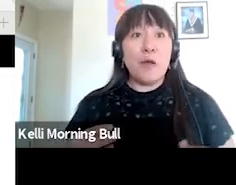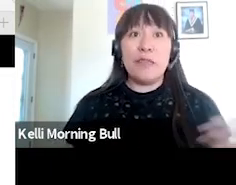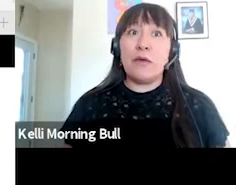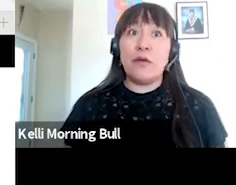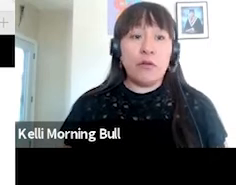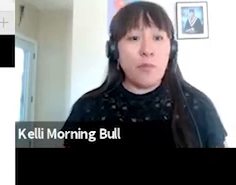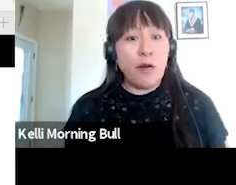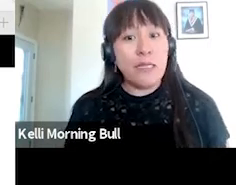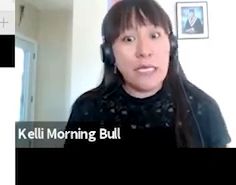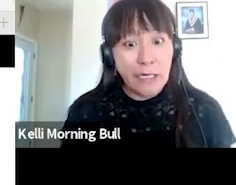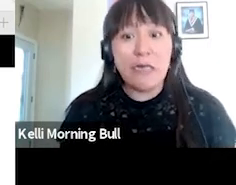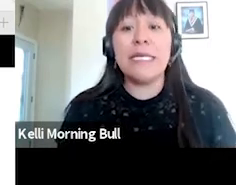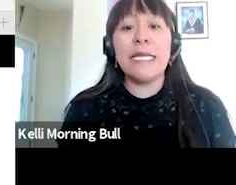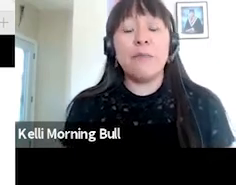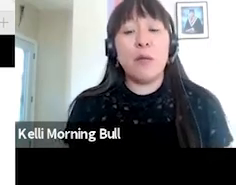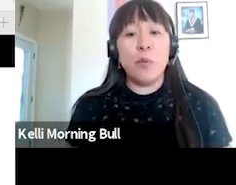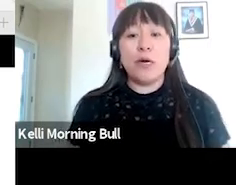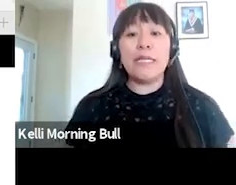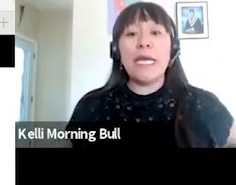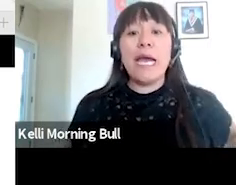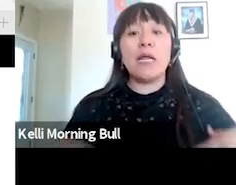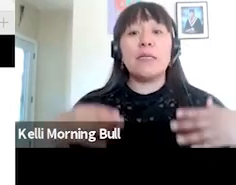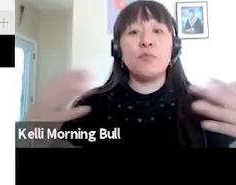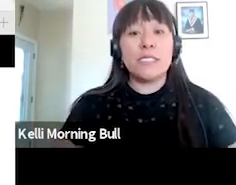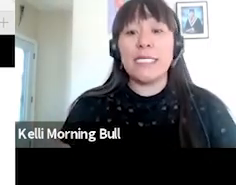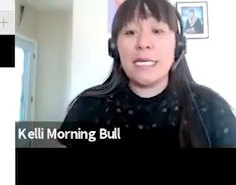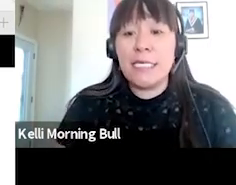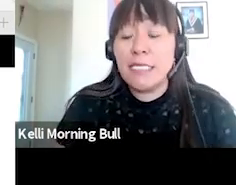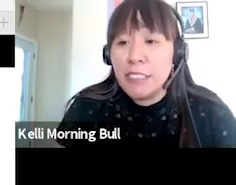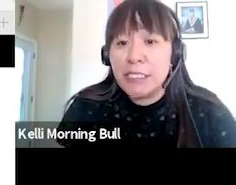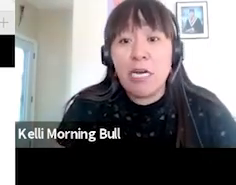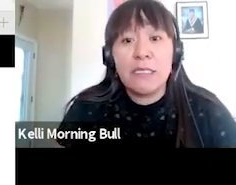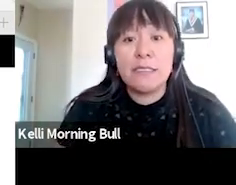in the earlier part of the year and getting them on board, they had presented us Indigitrails,